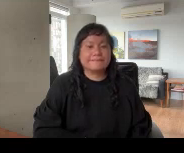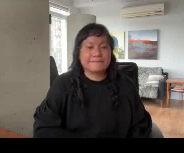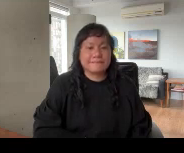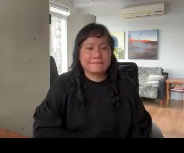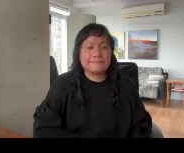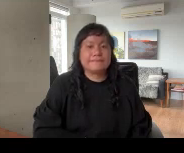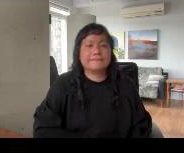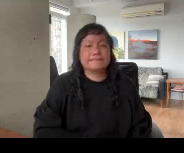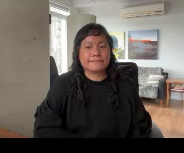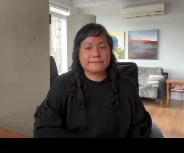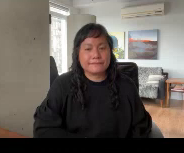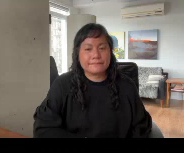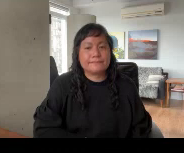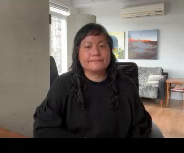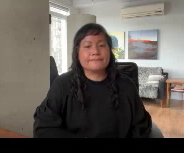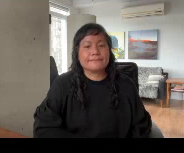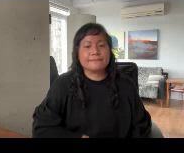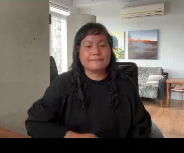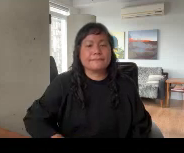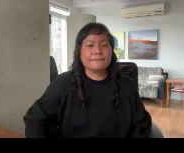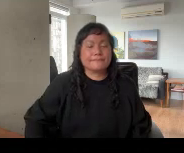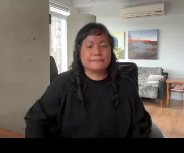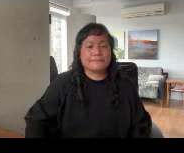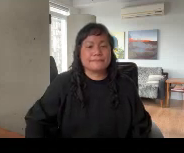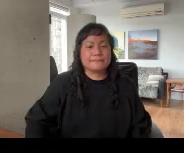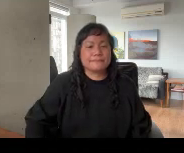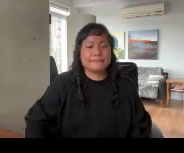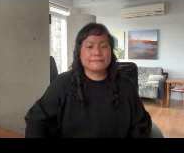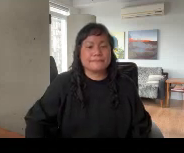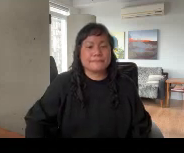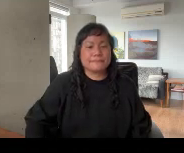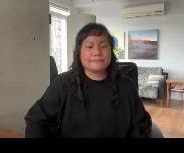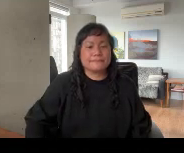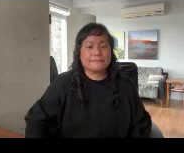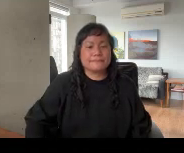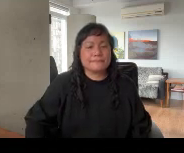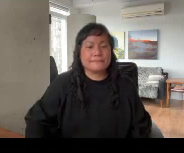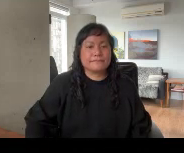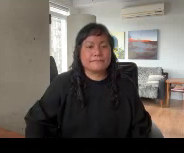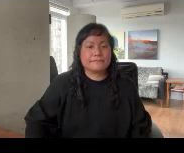clubs and organizations across campus to really ensure that we got great representation from